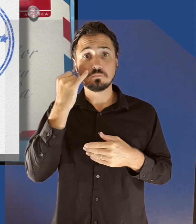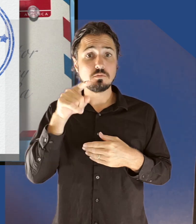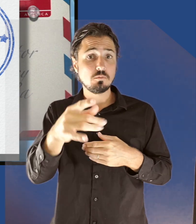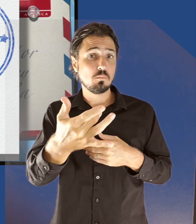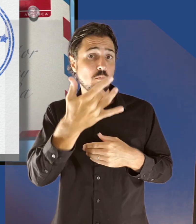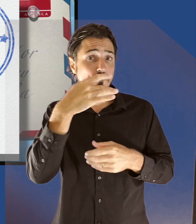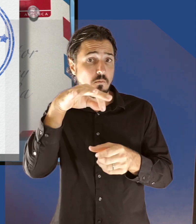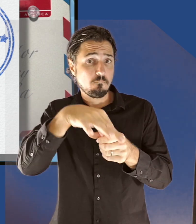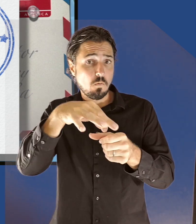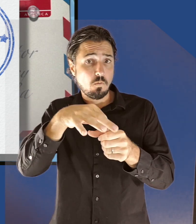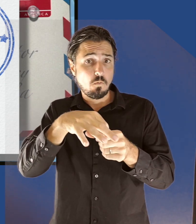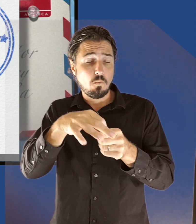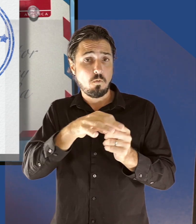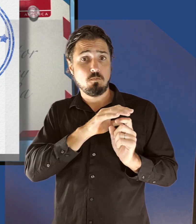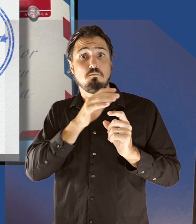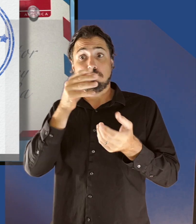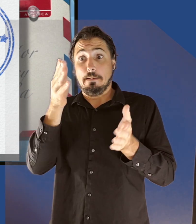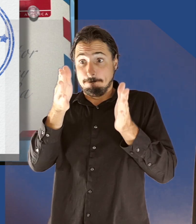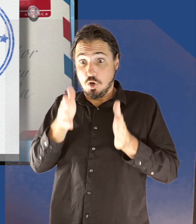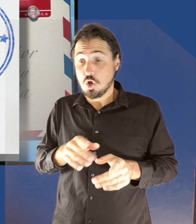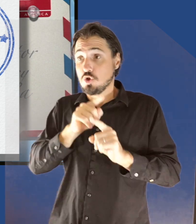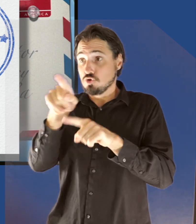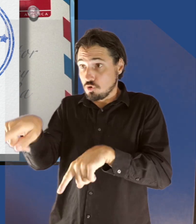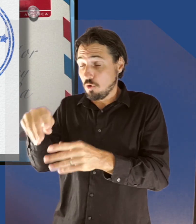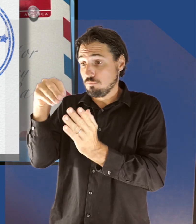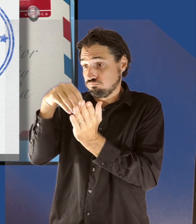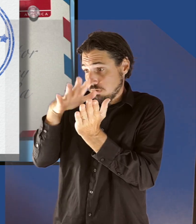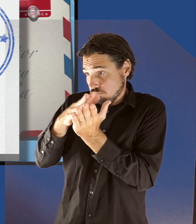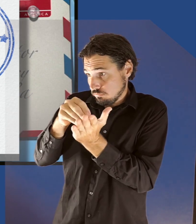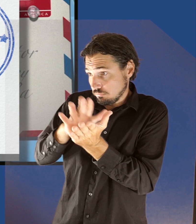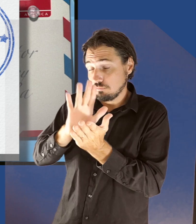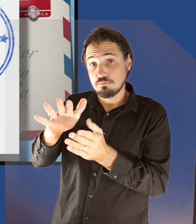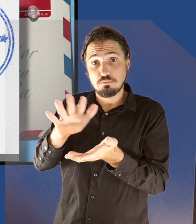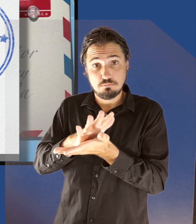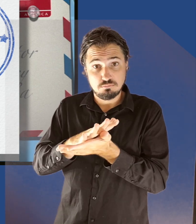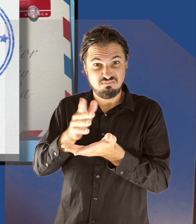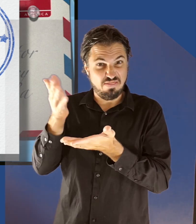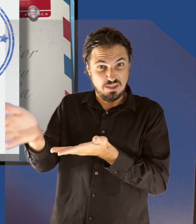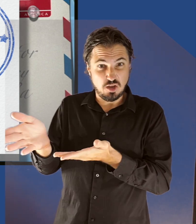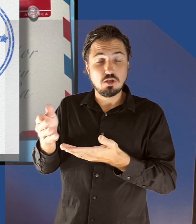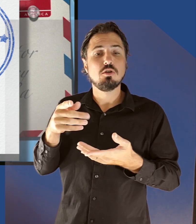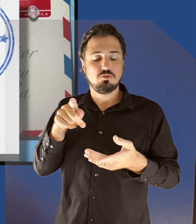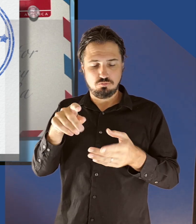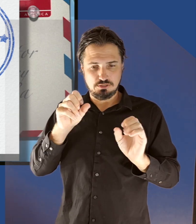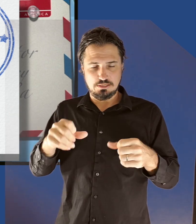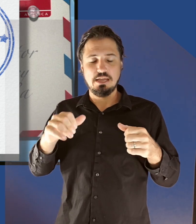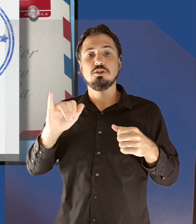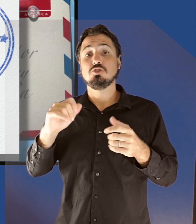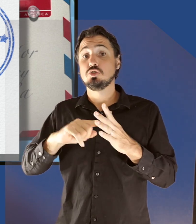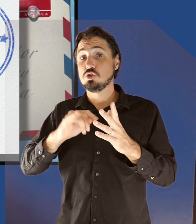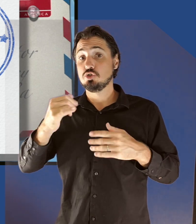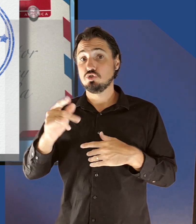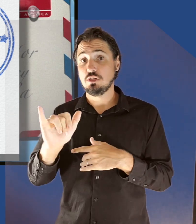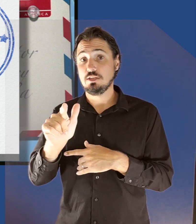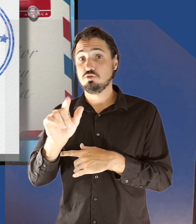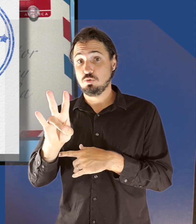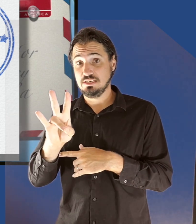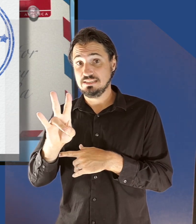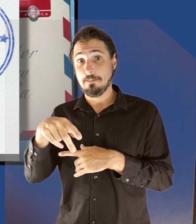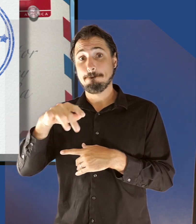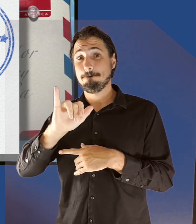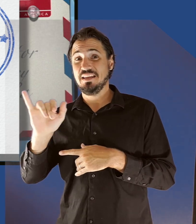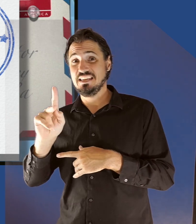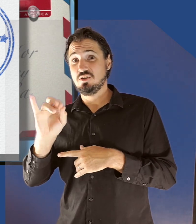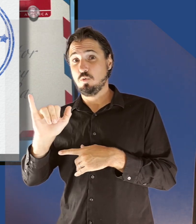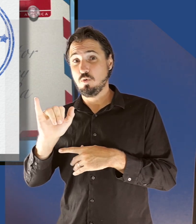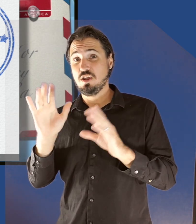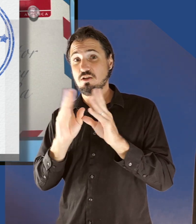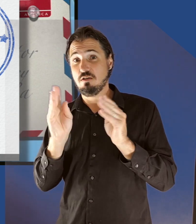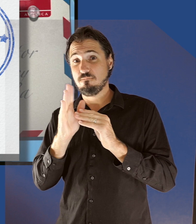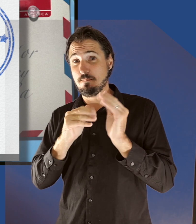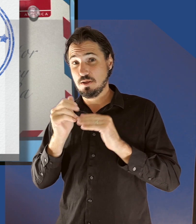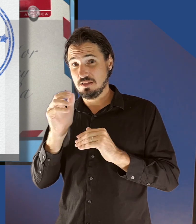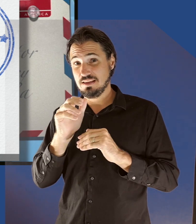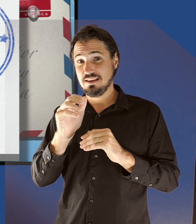For voters who prefer to vote in person, the county will offer walk-in voting starting July 27 at the Piikoi Building conference rooms A and B.